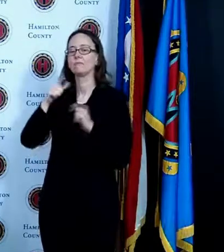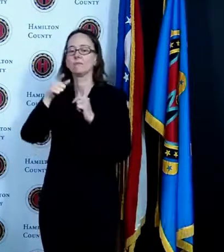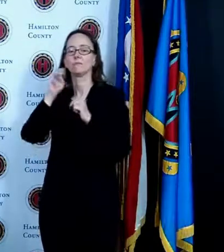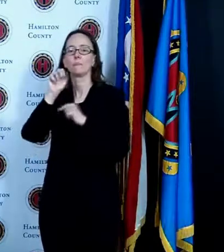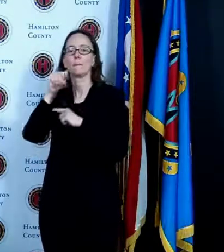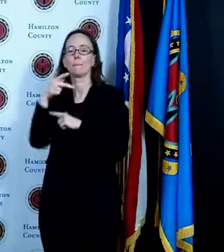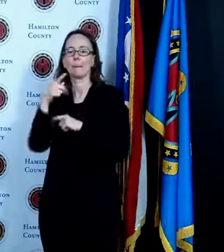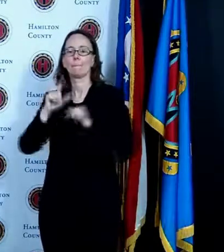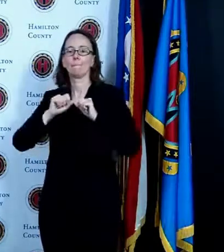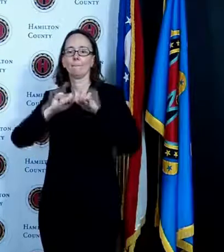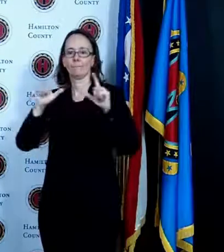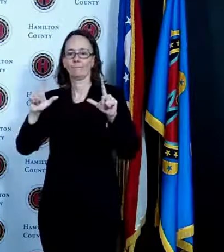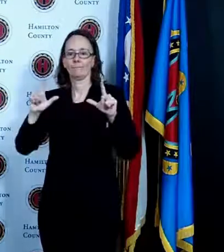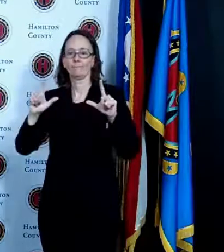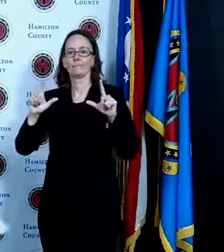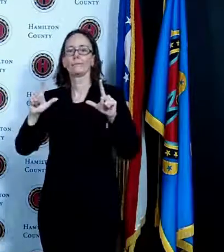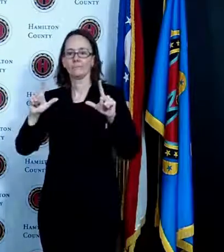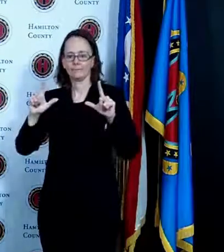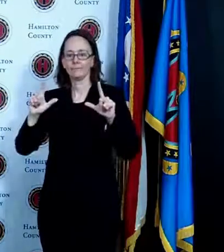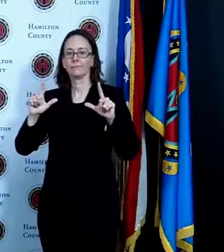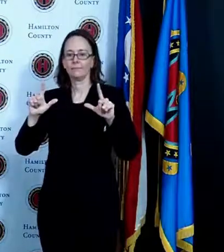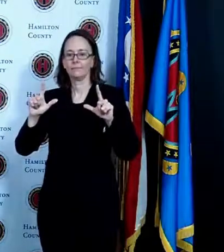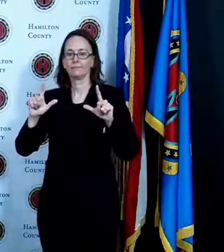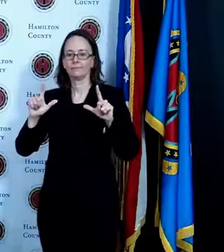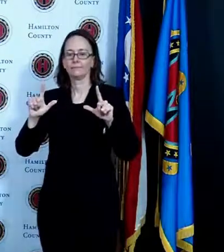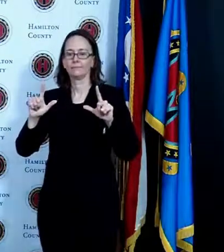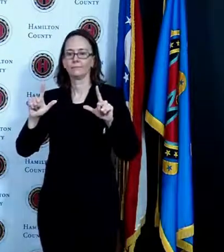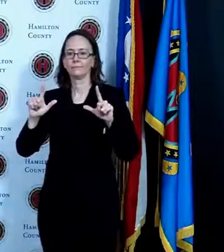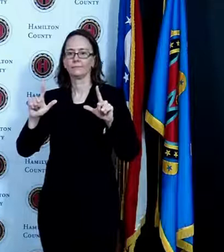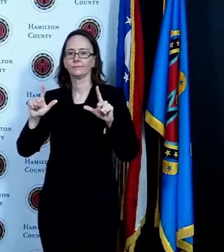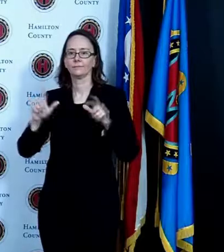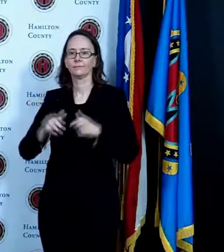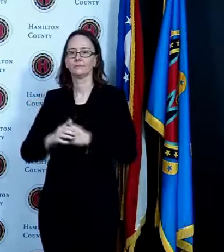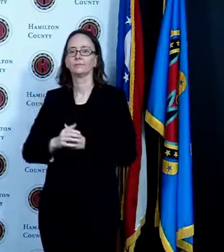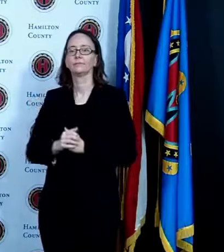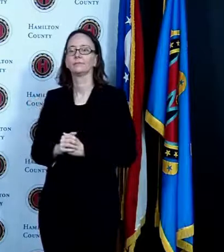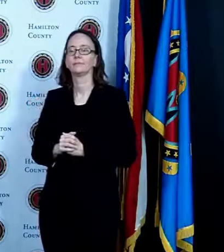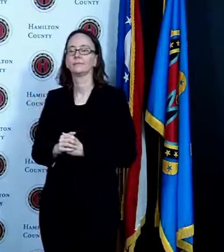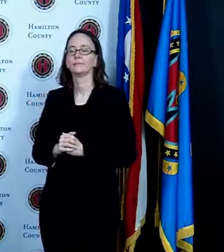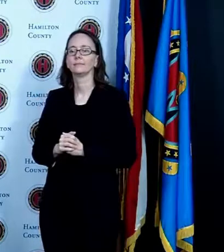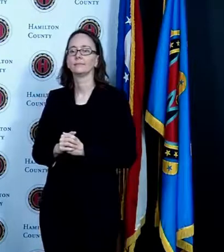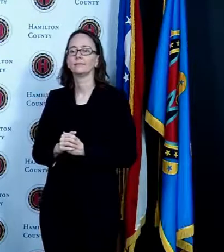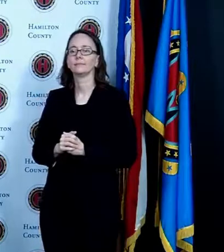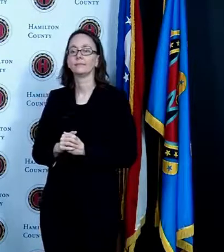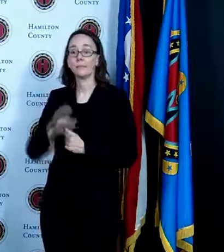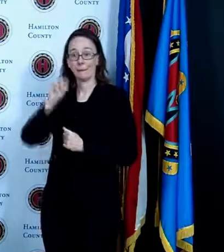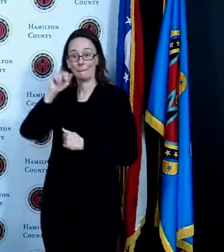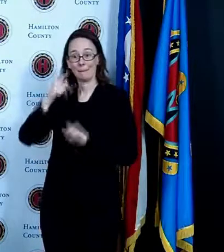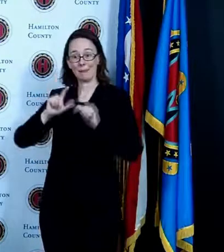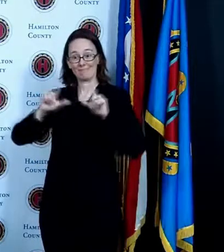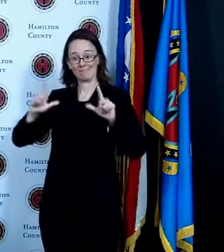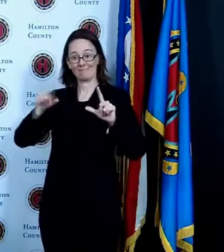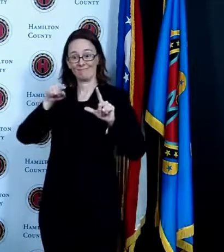this map is a map of the zip codes of drug